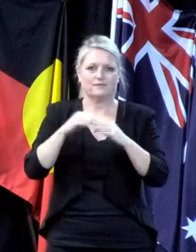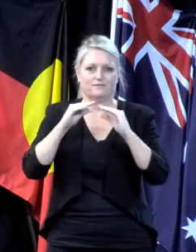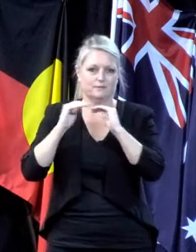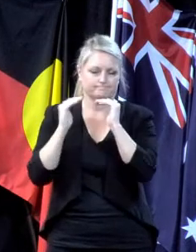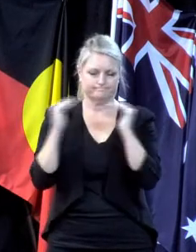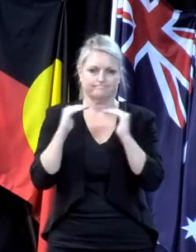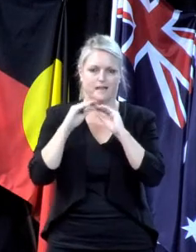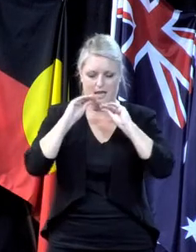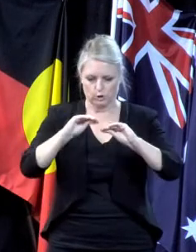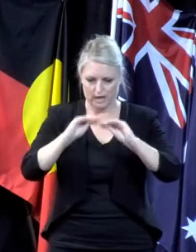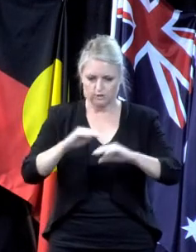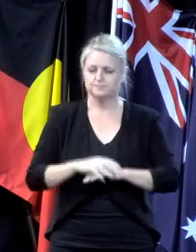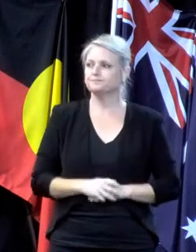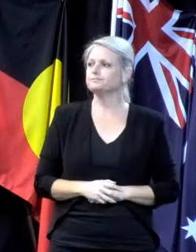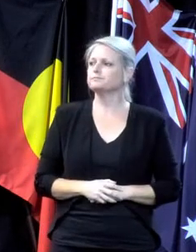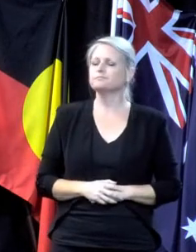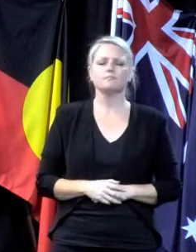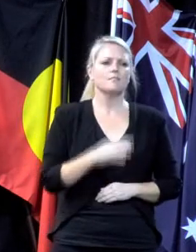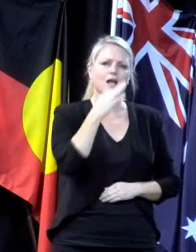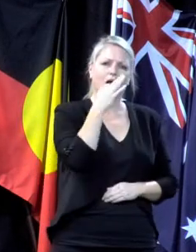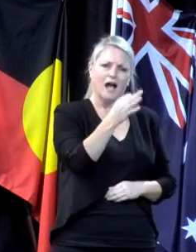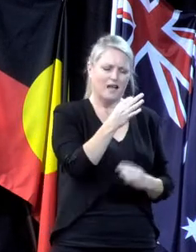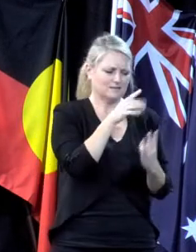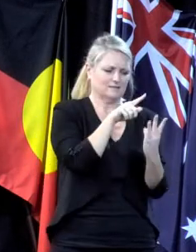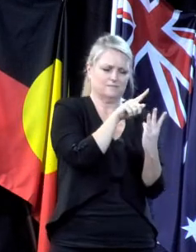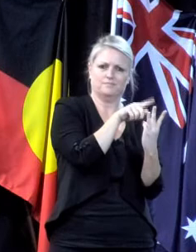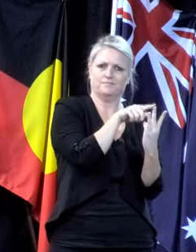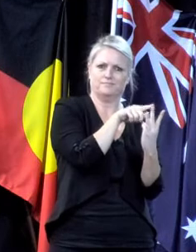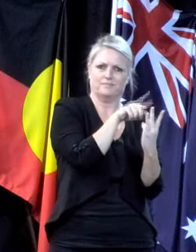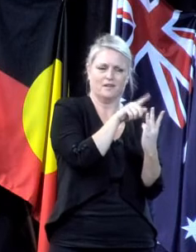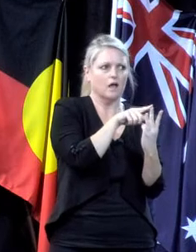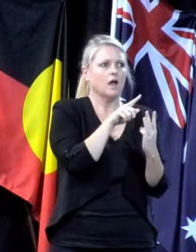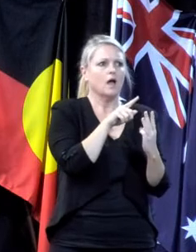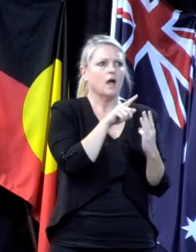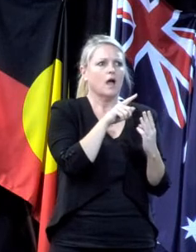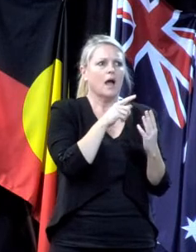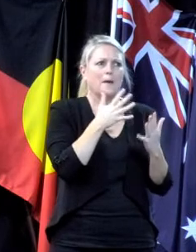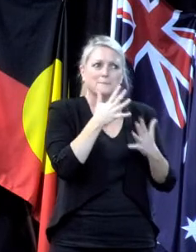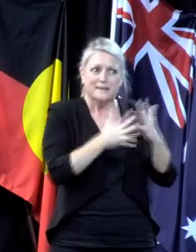does that involve looking at hard data, or is it a discussion? What is it?